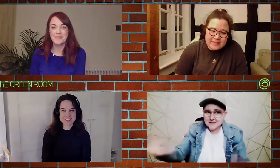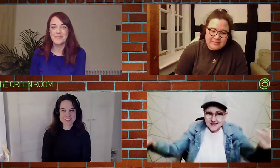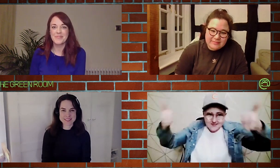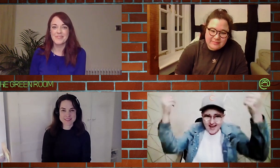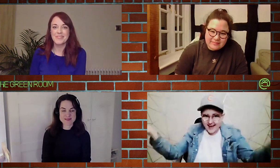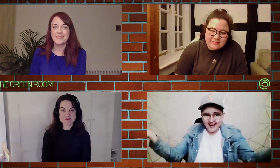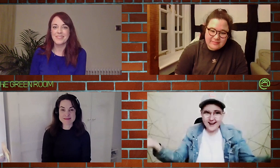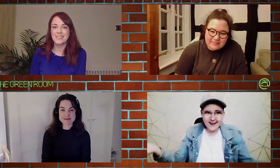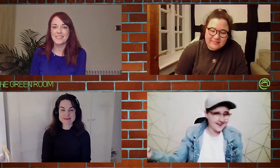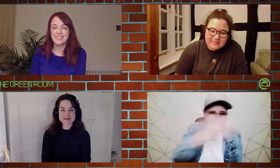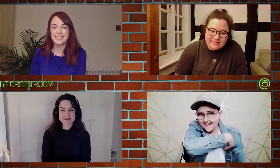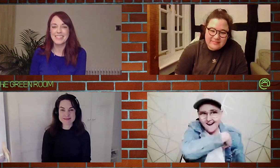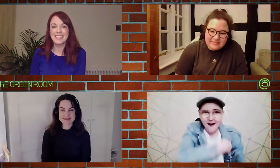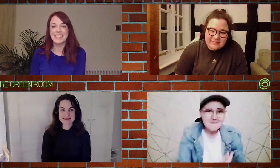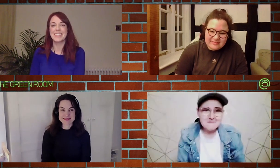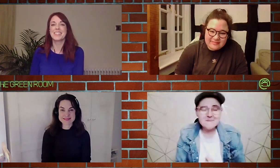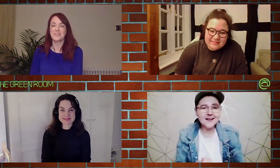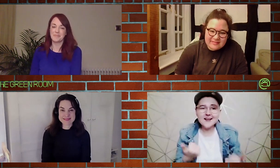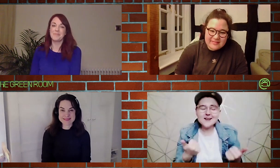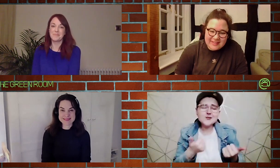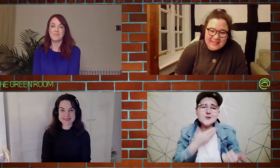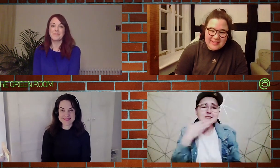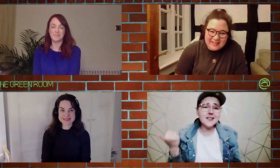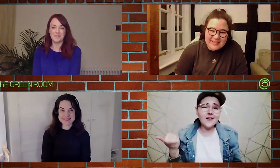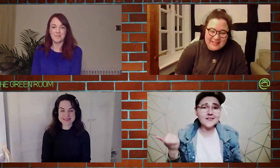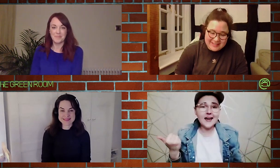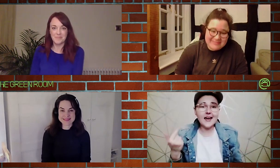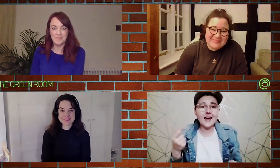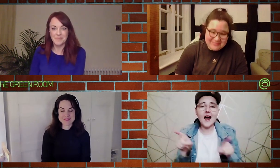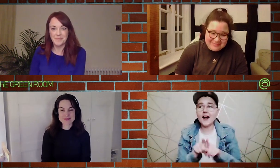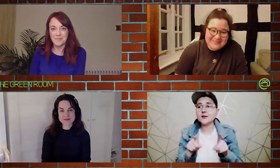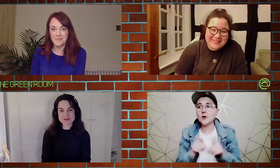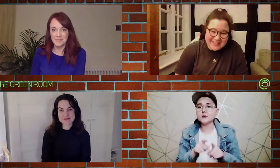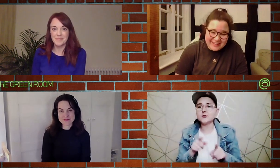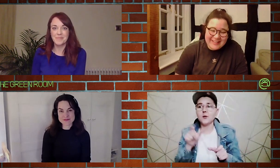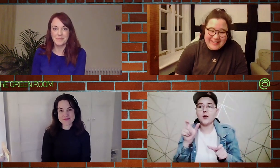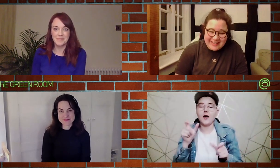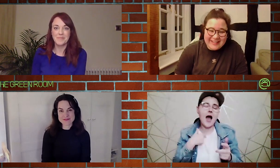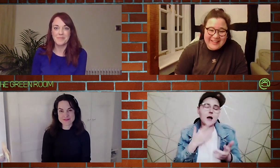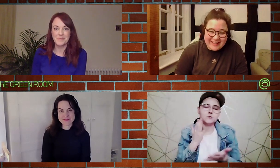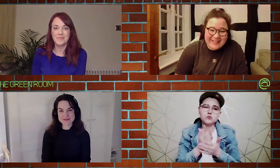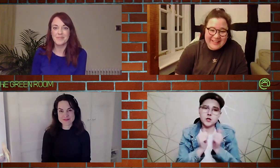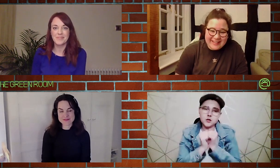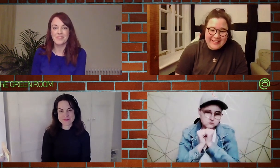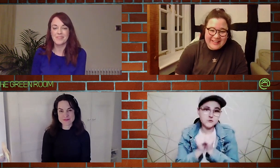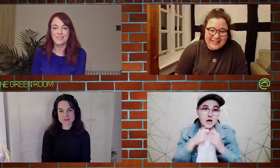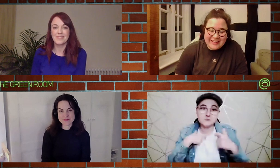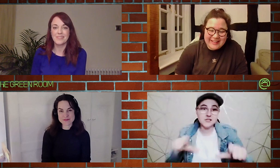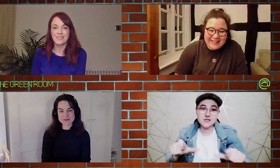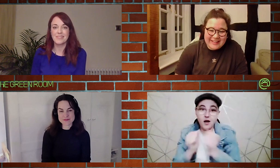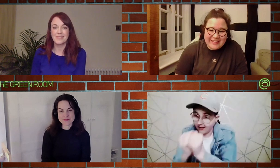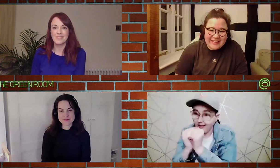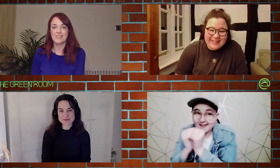and they were just a really nice bunch of people and it was like you're welcome. Just be who you are. You're welcome. And I